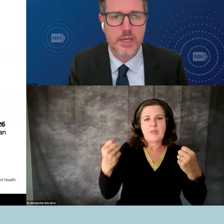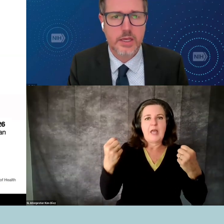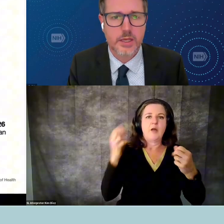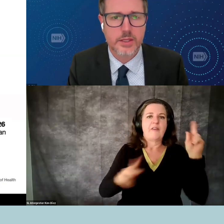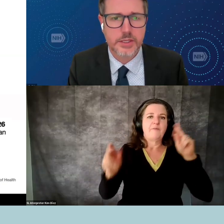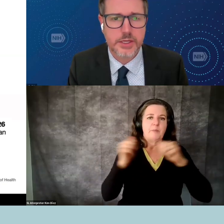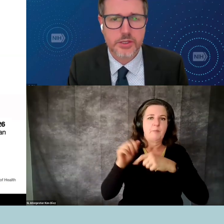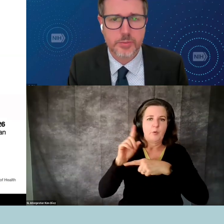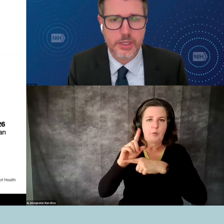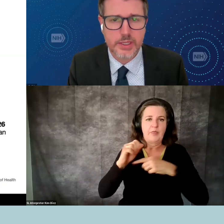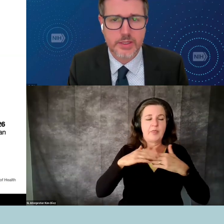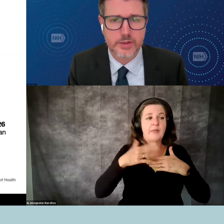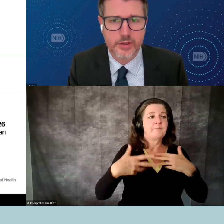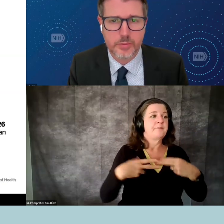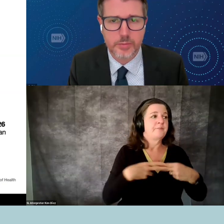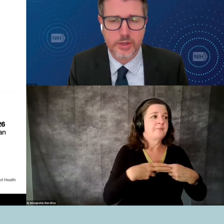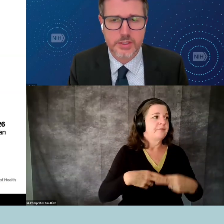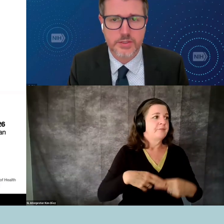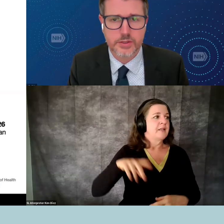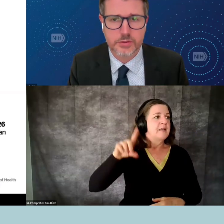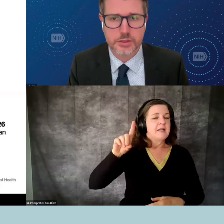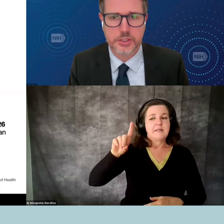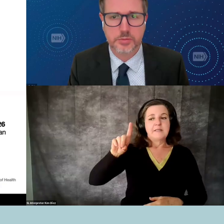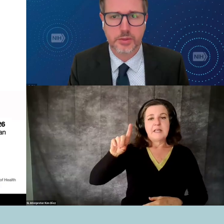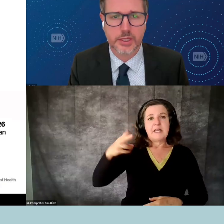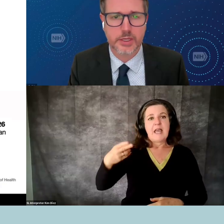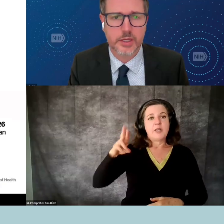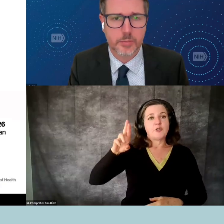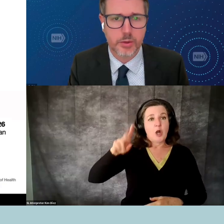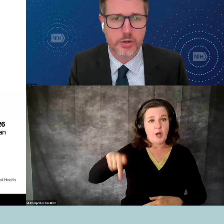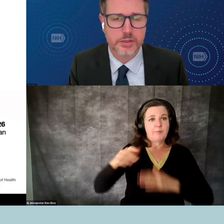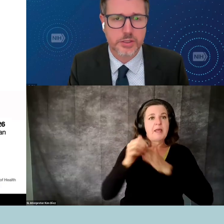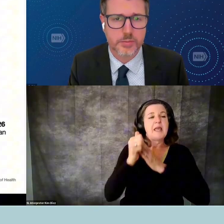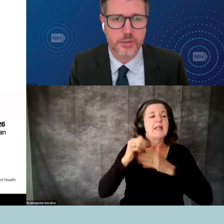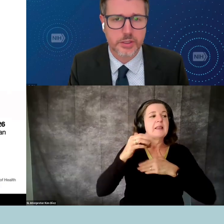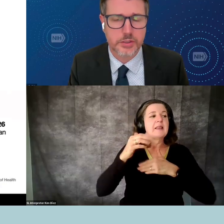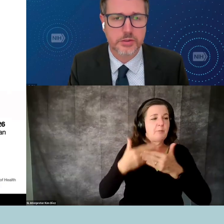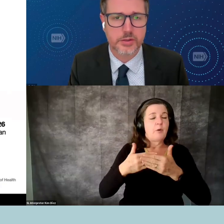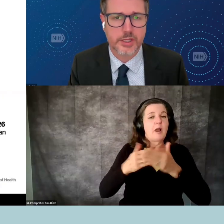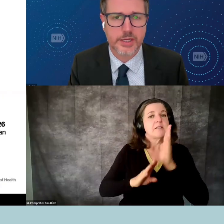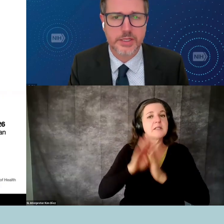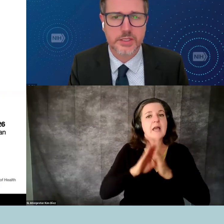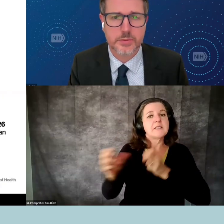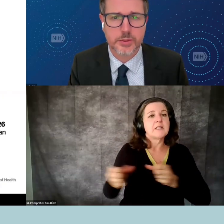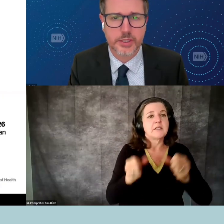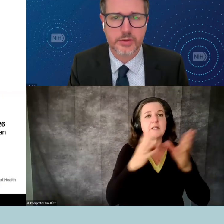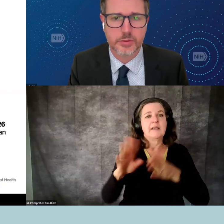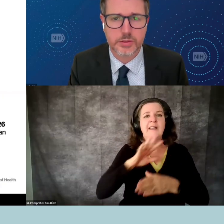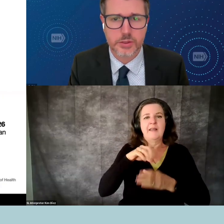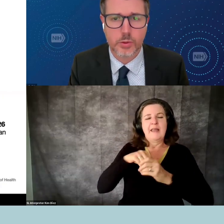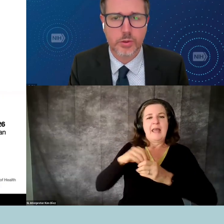The DHRP led the development process for the strategic plan in partnership with an internal NIH Disability Health Research